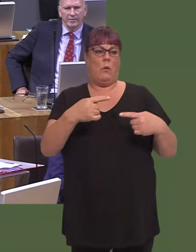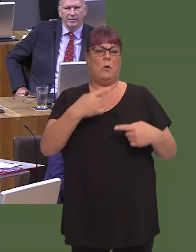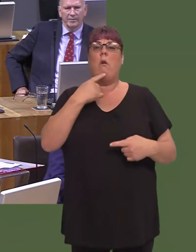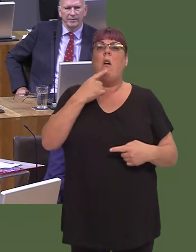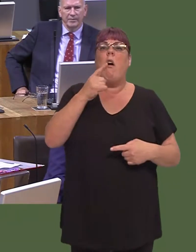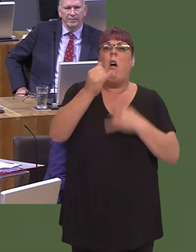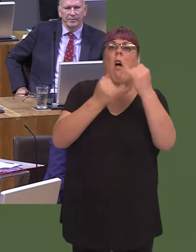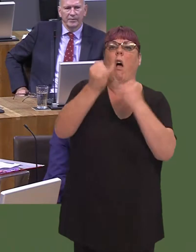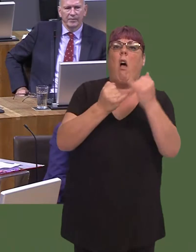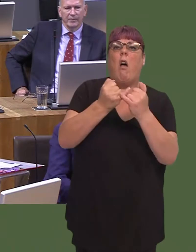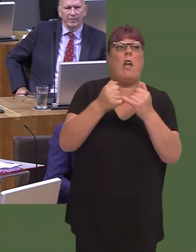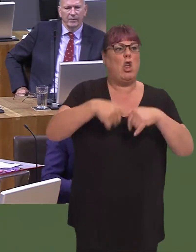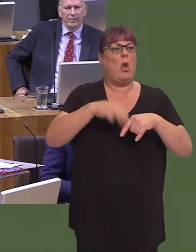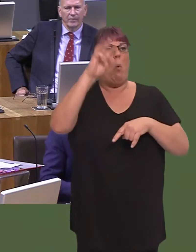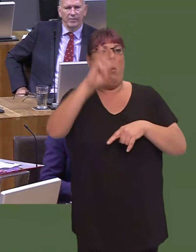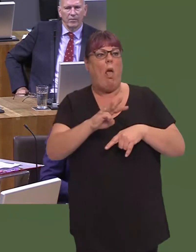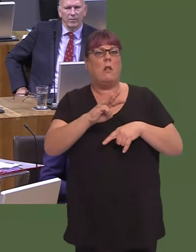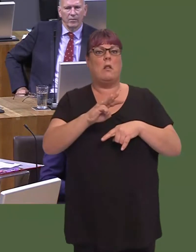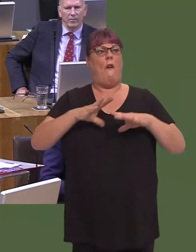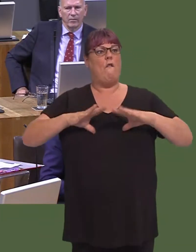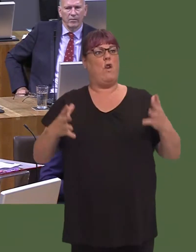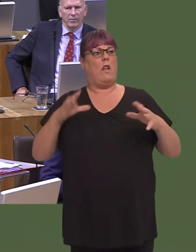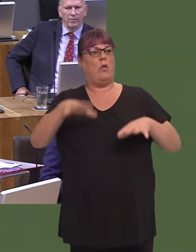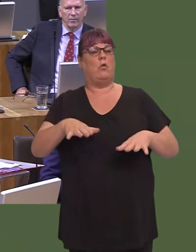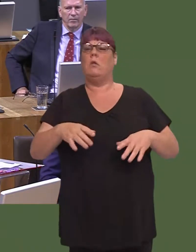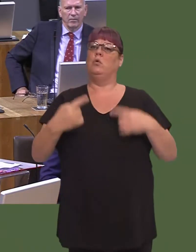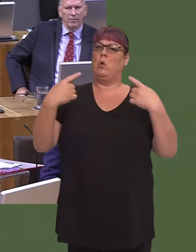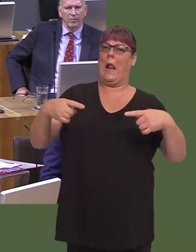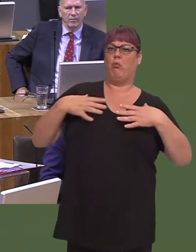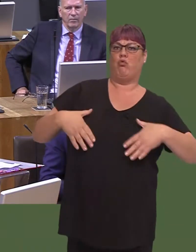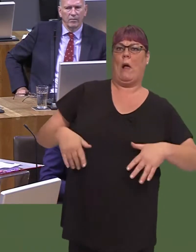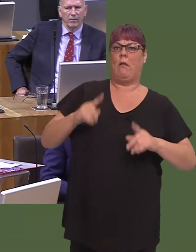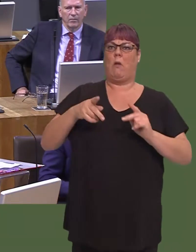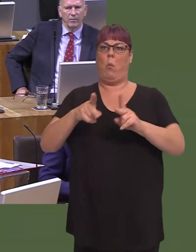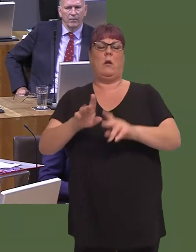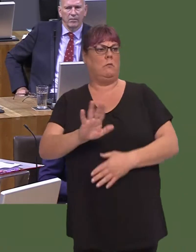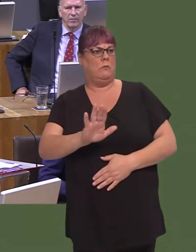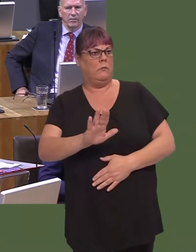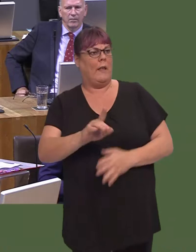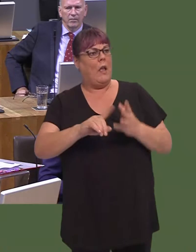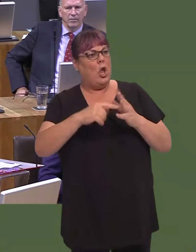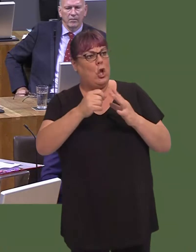May I remind him that his party are not exactly the best party to lecture on the environment?